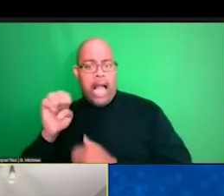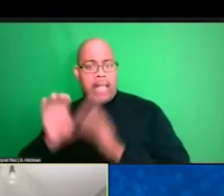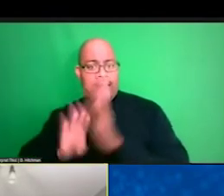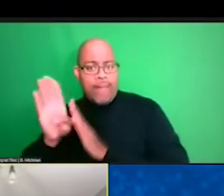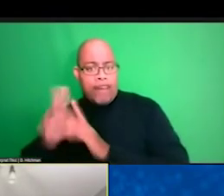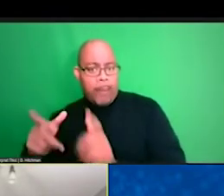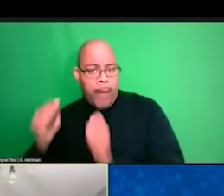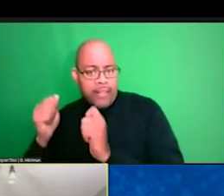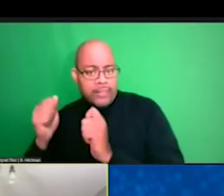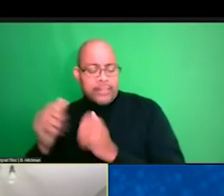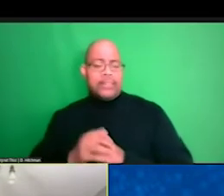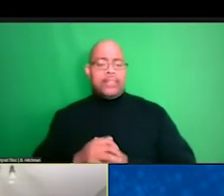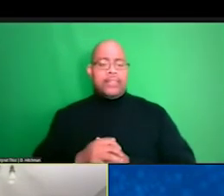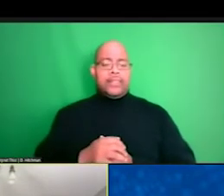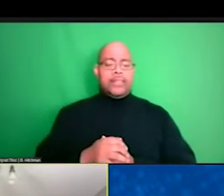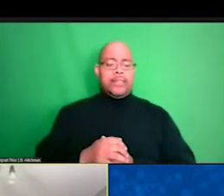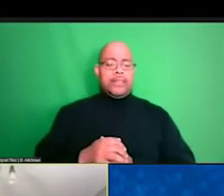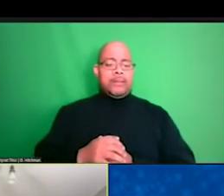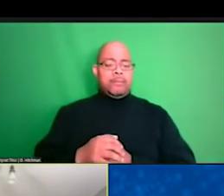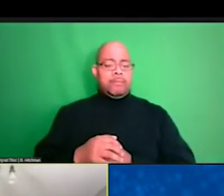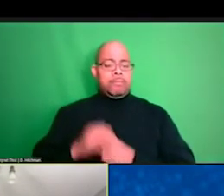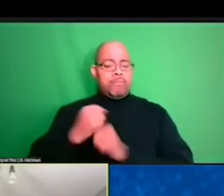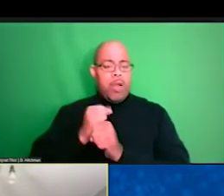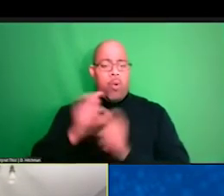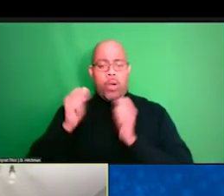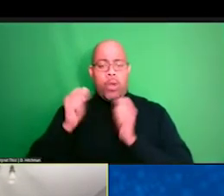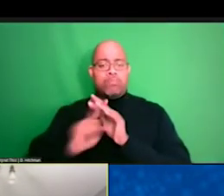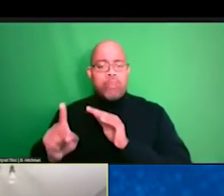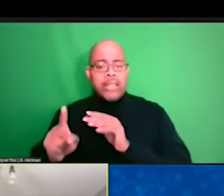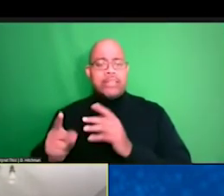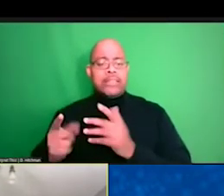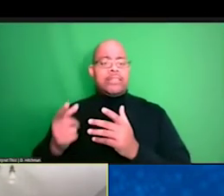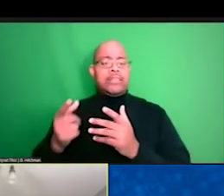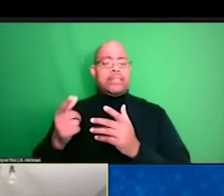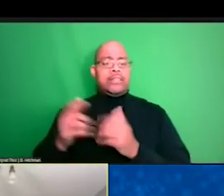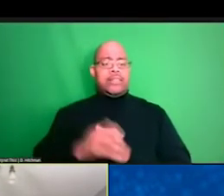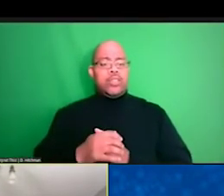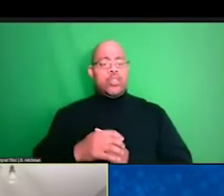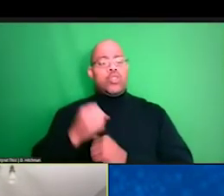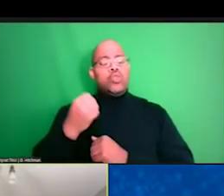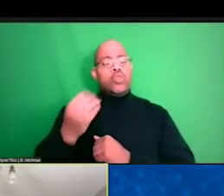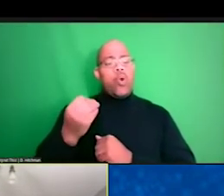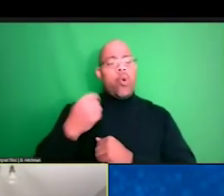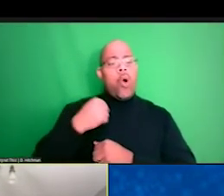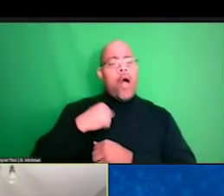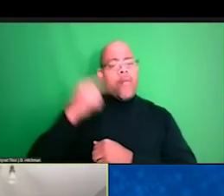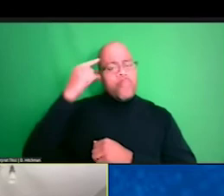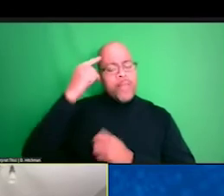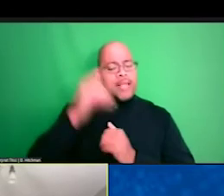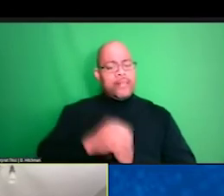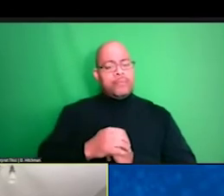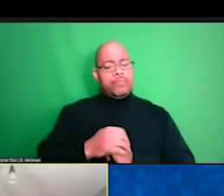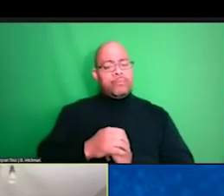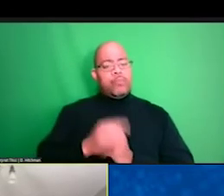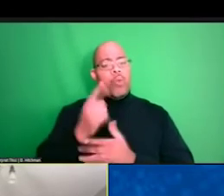know, fast, you know, quick sprint and here and there. So I think what happened is sure,